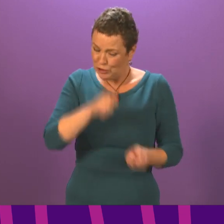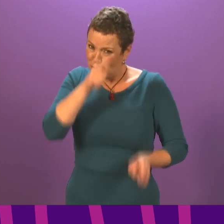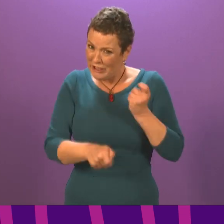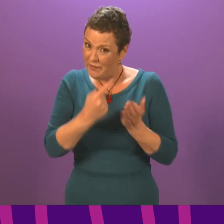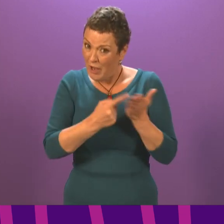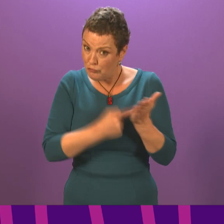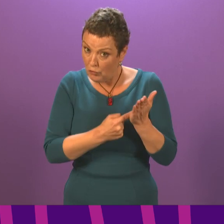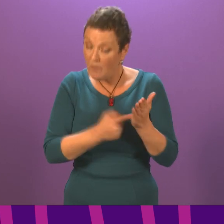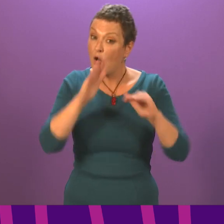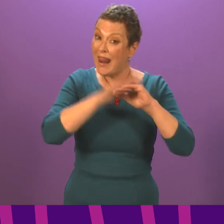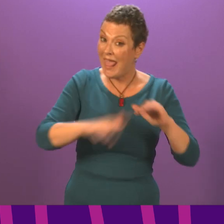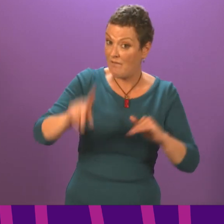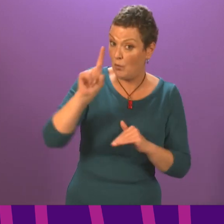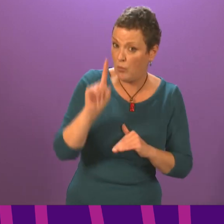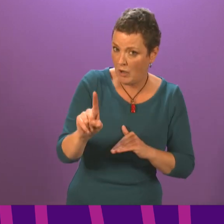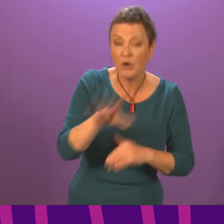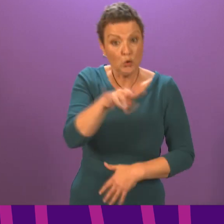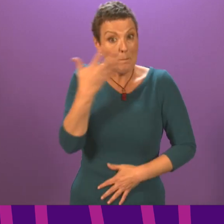in level 1 areas. Today, she has eased the restriction for some islands, but not the